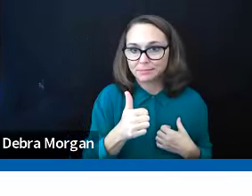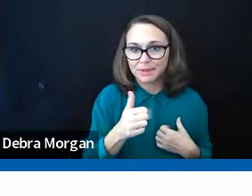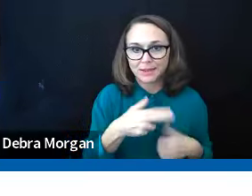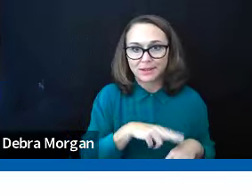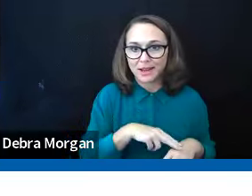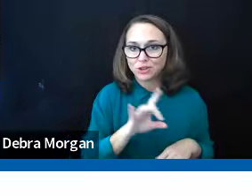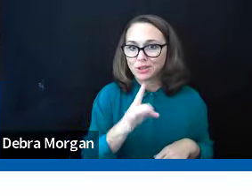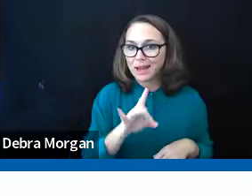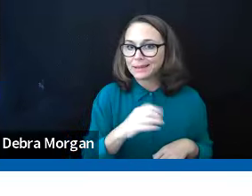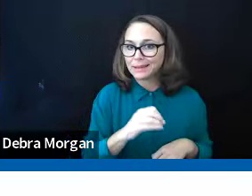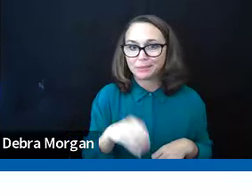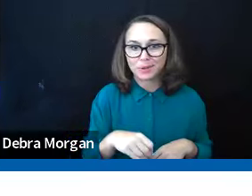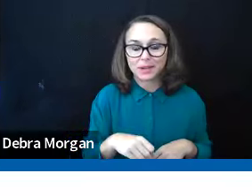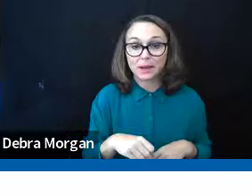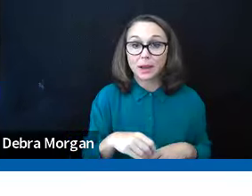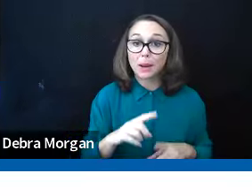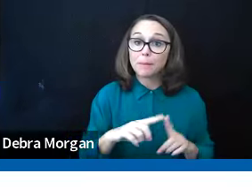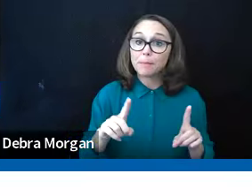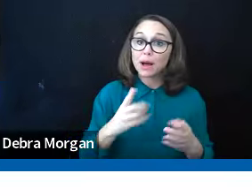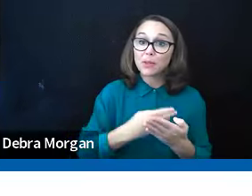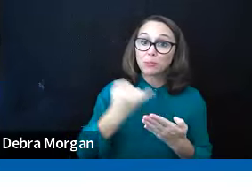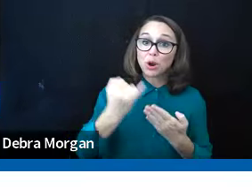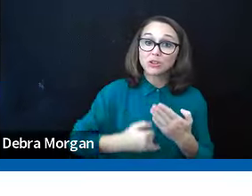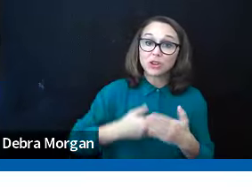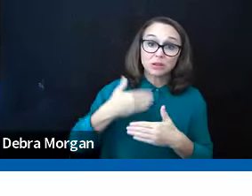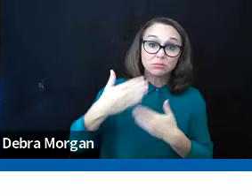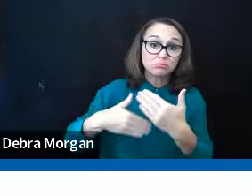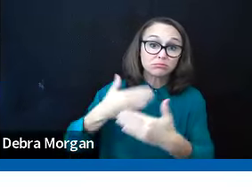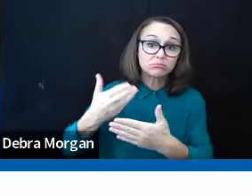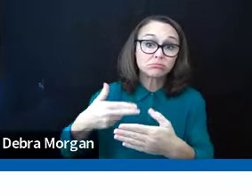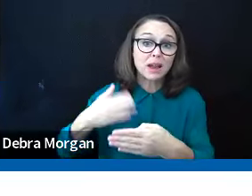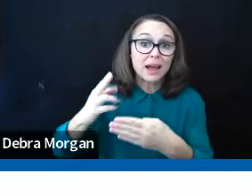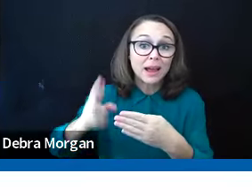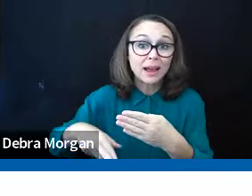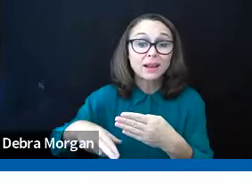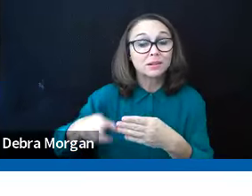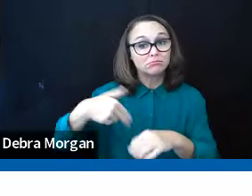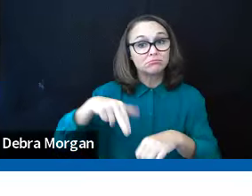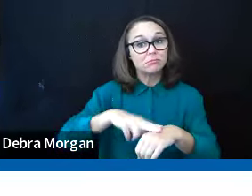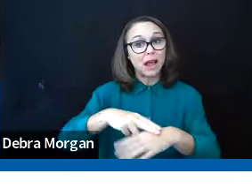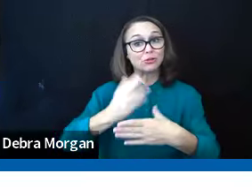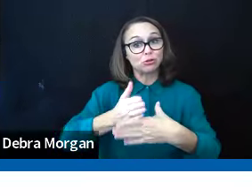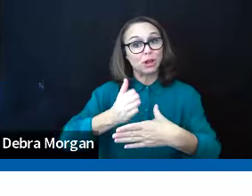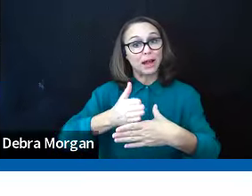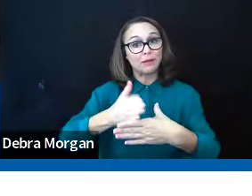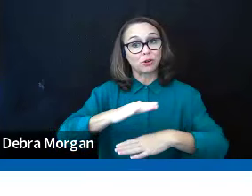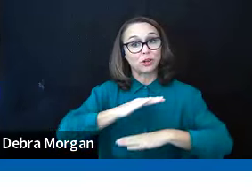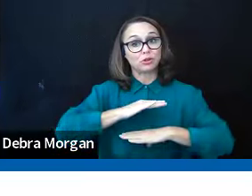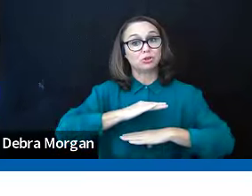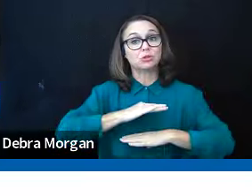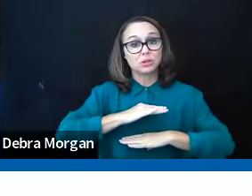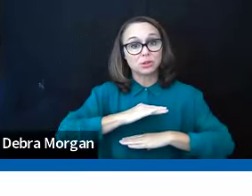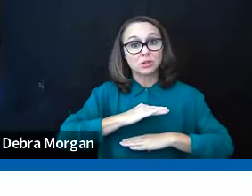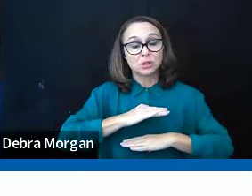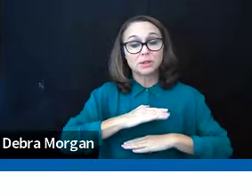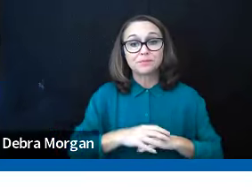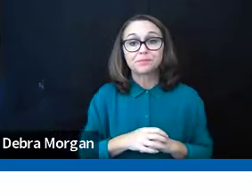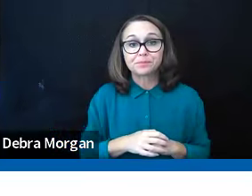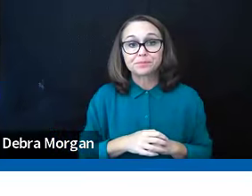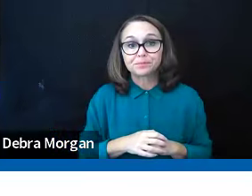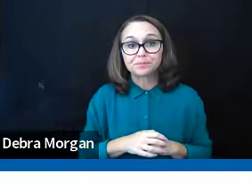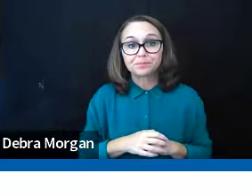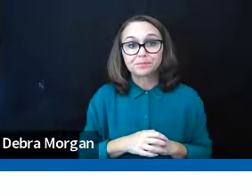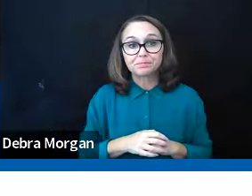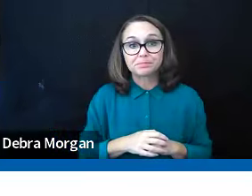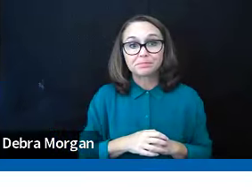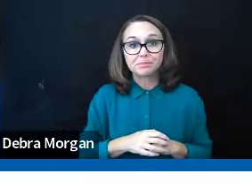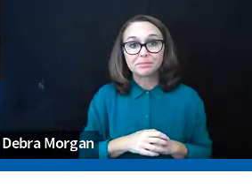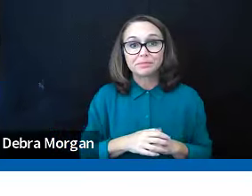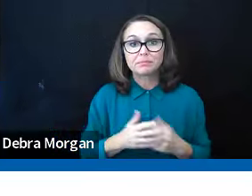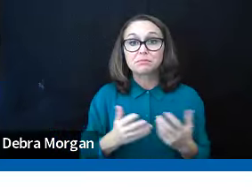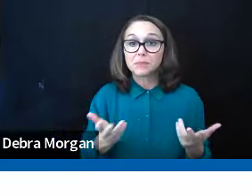the end of the project we were at national average to mention is that even though, like I mentioned,